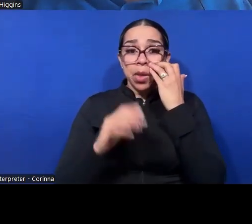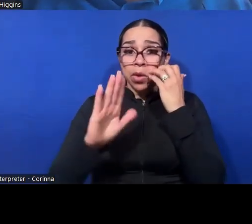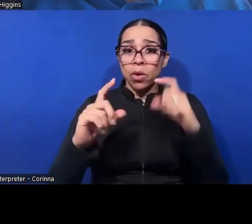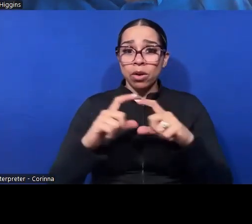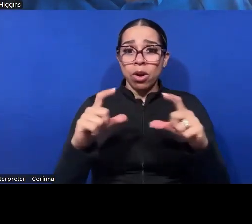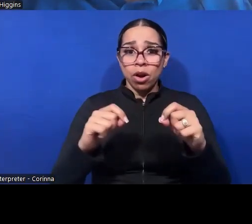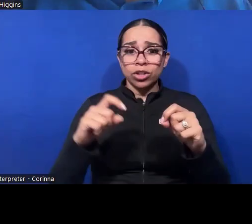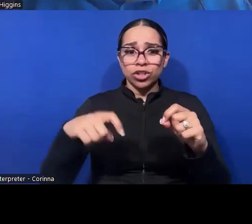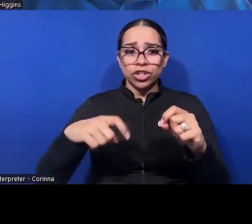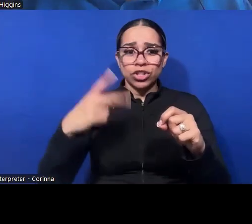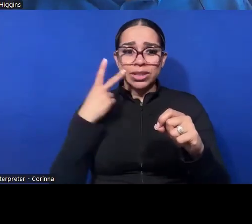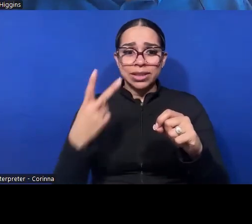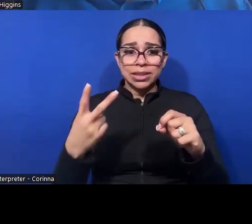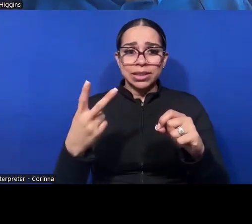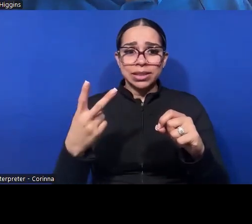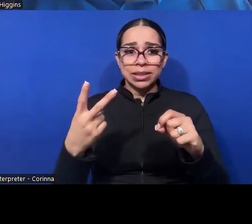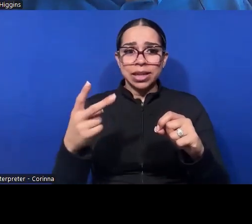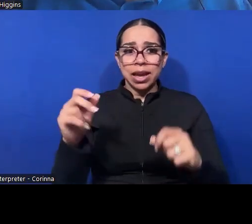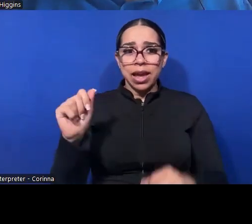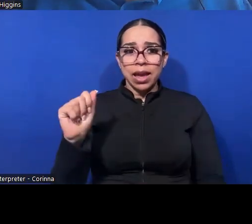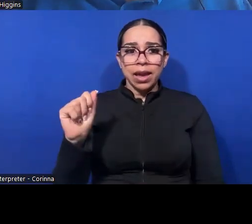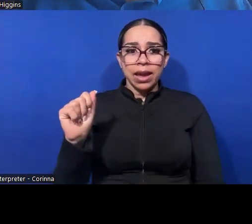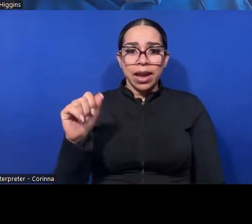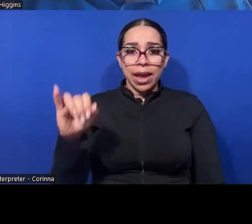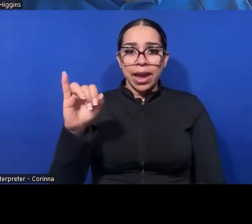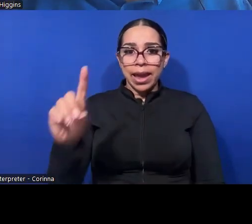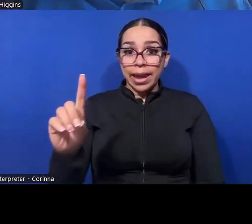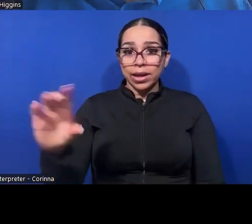And, here's a, link to a Department of Health Care